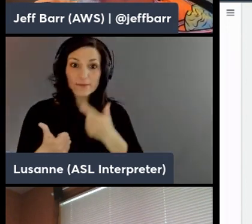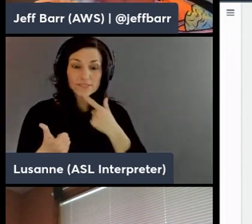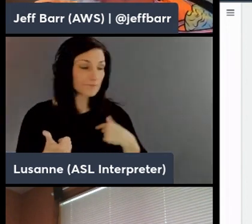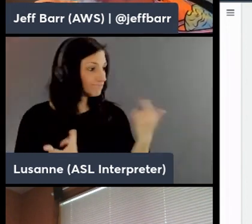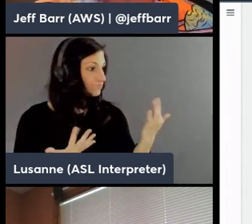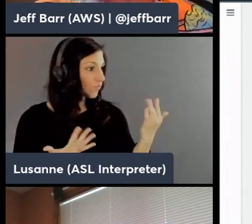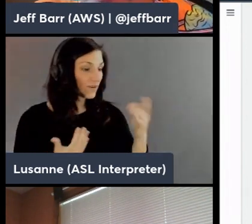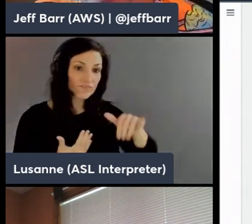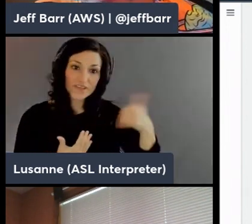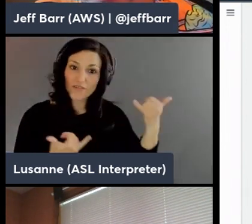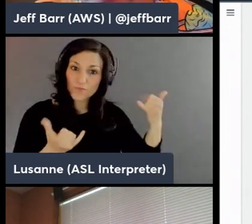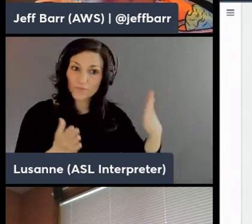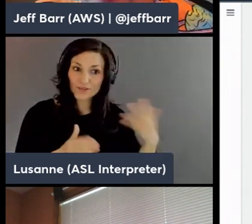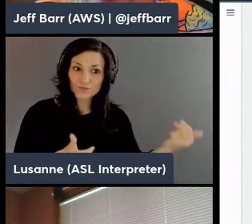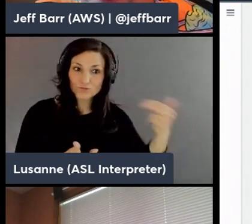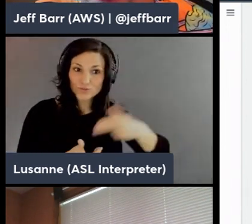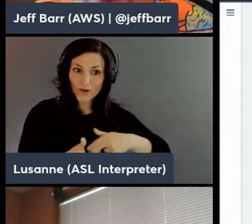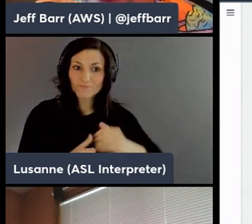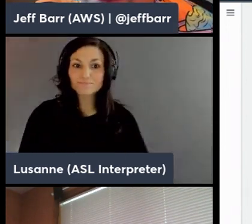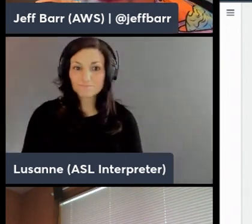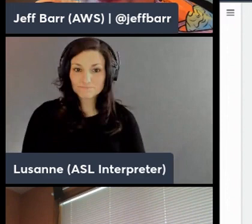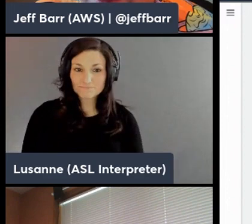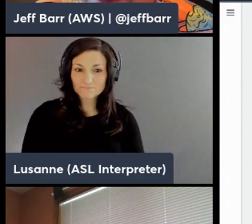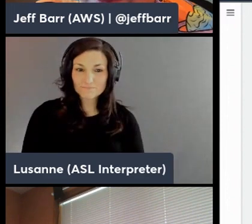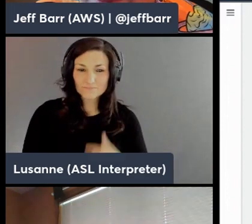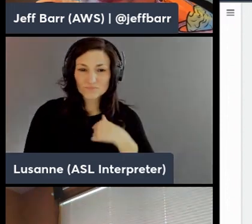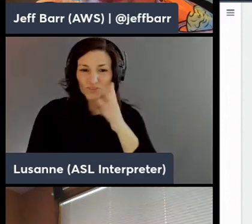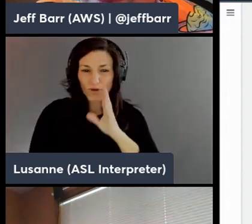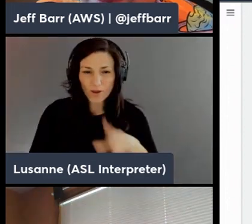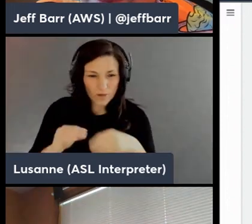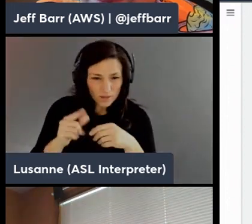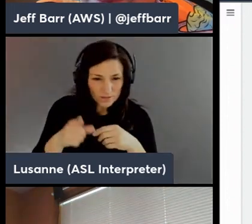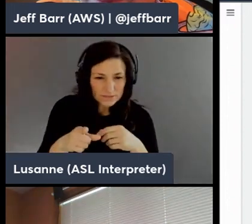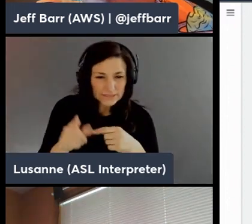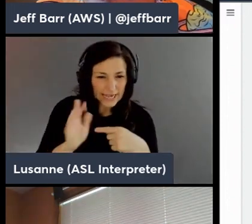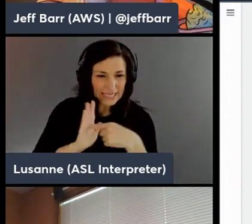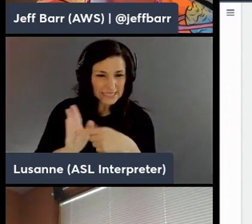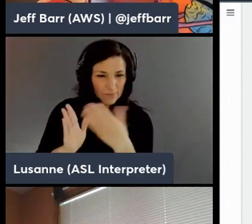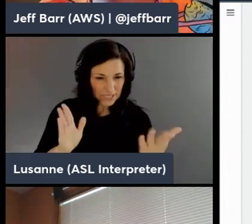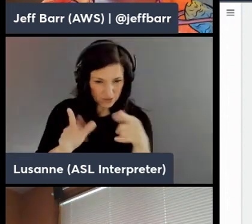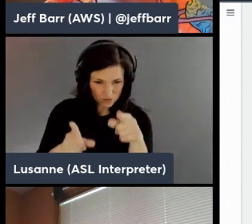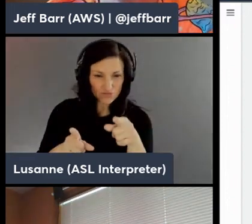so I'm gonna populate an example here of this message, and I'm gonna fill in